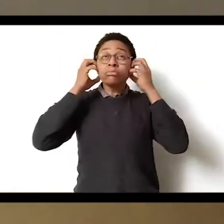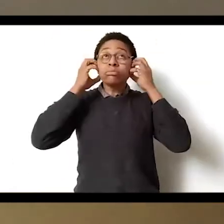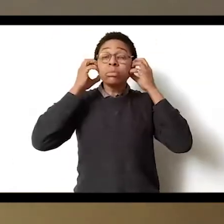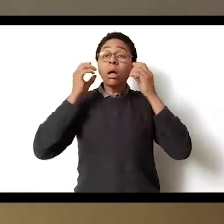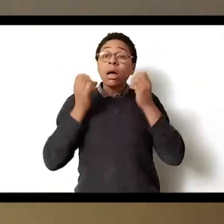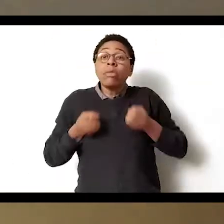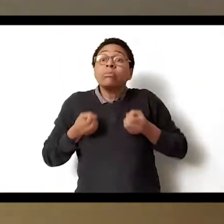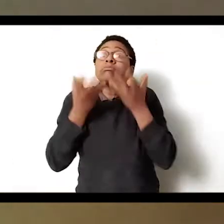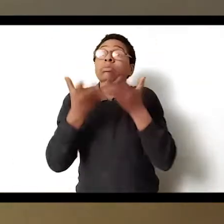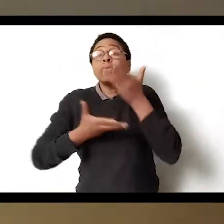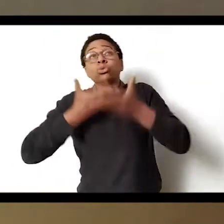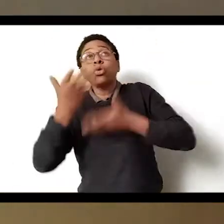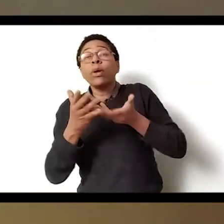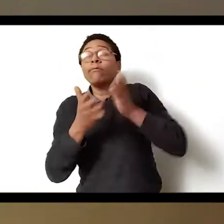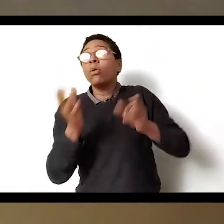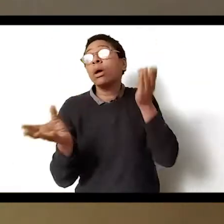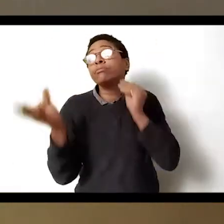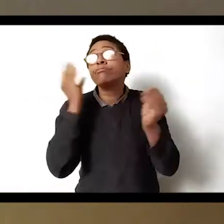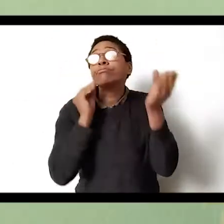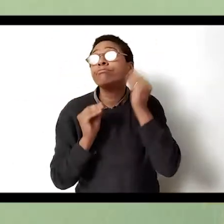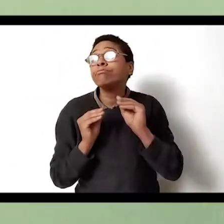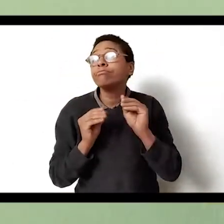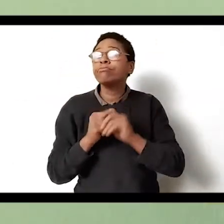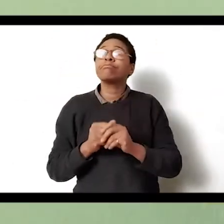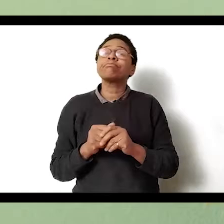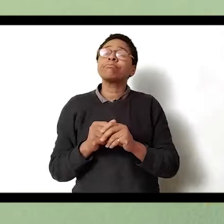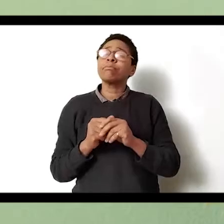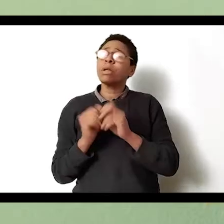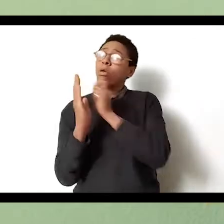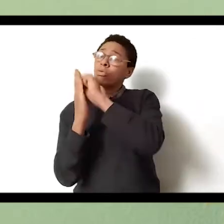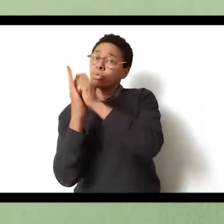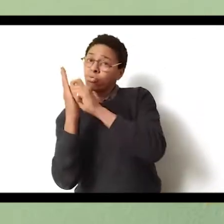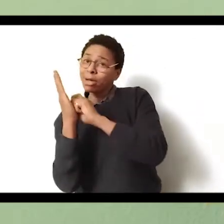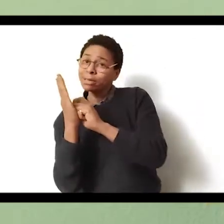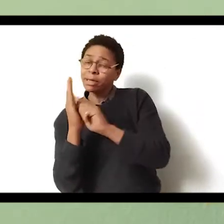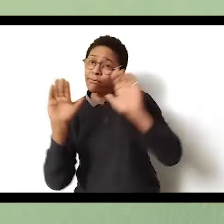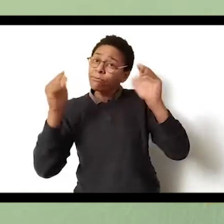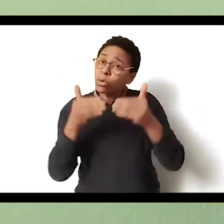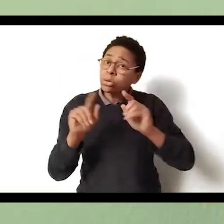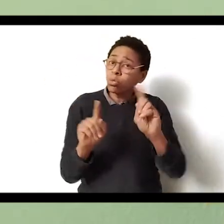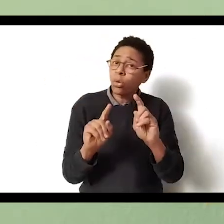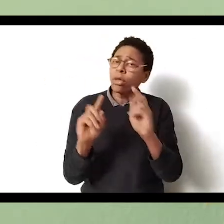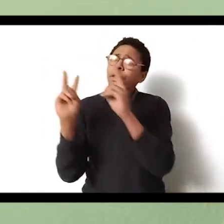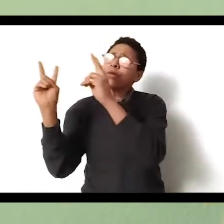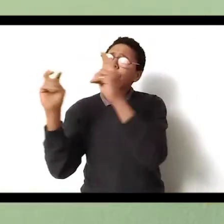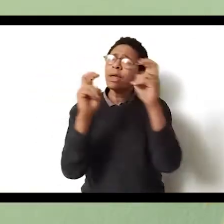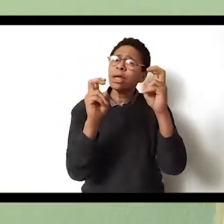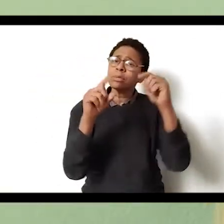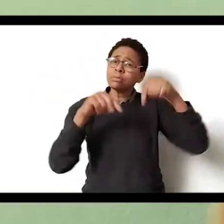and presents the story as they hear it. The pieces of creative writing address some of the themes